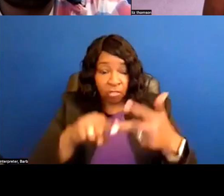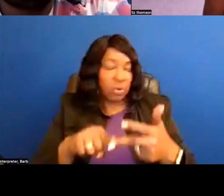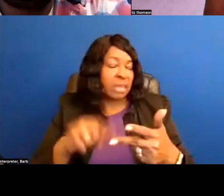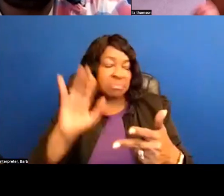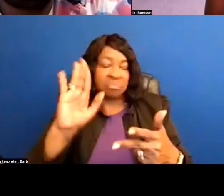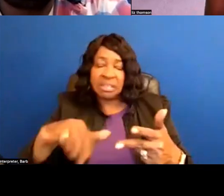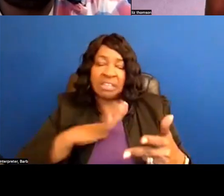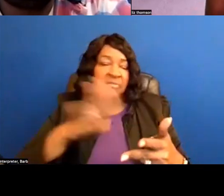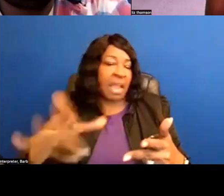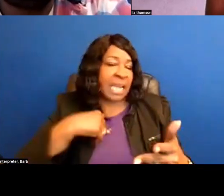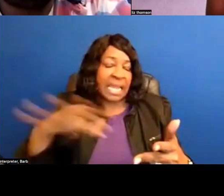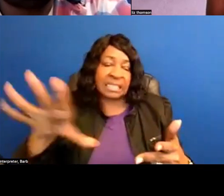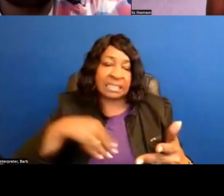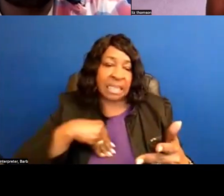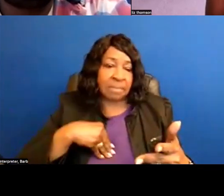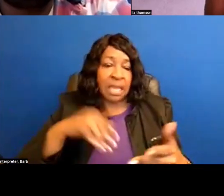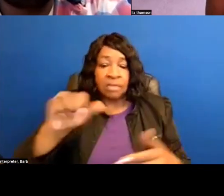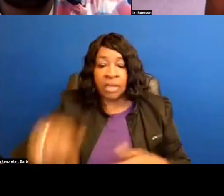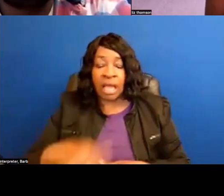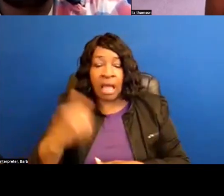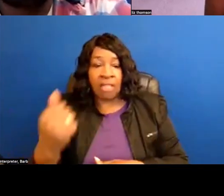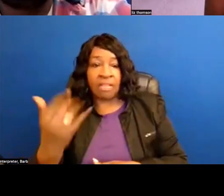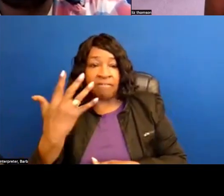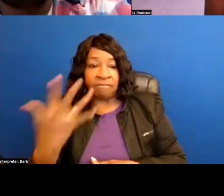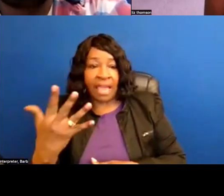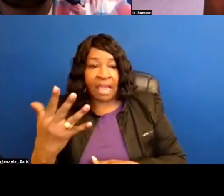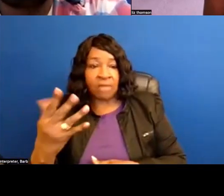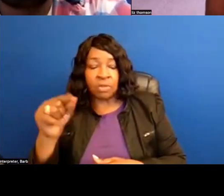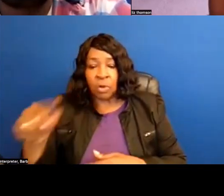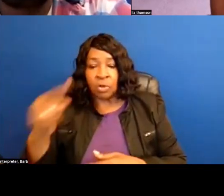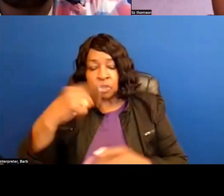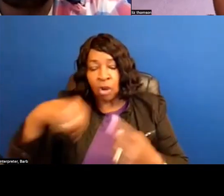The other five were, though, around demographic questions